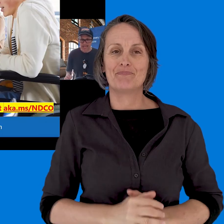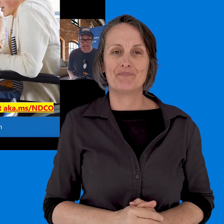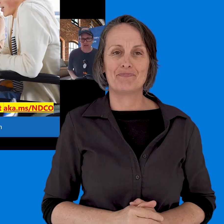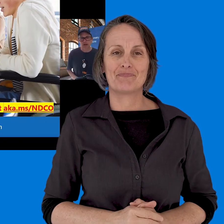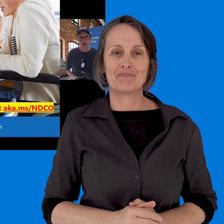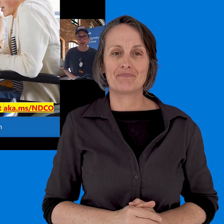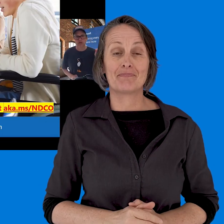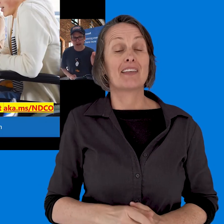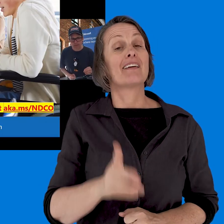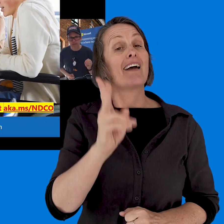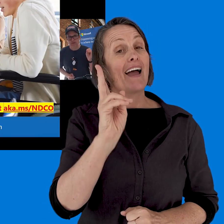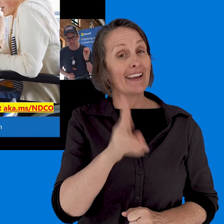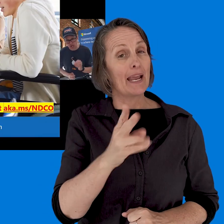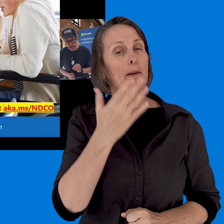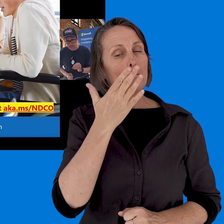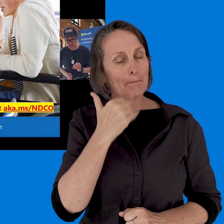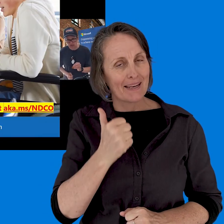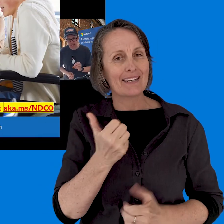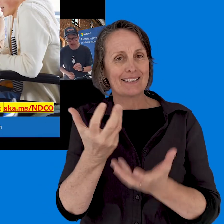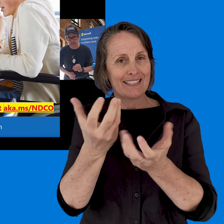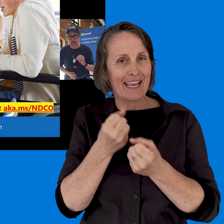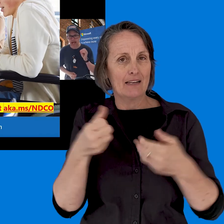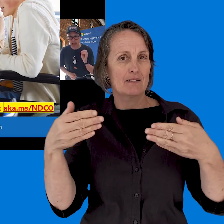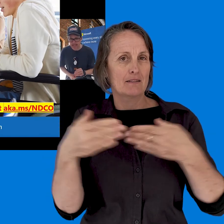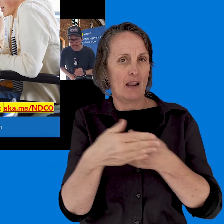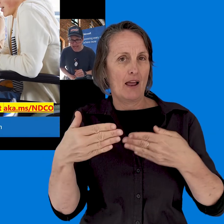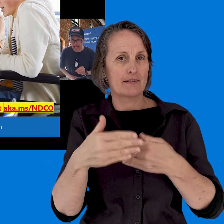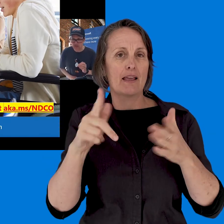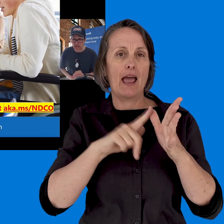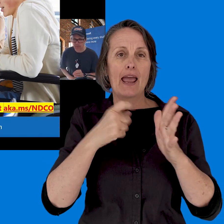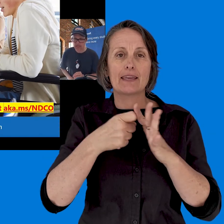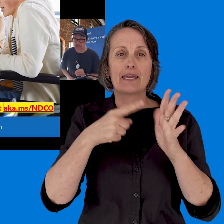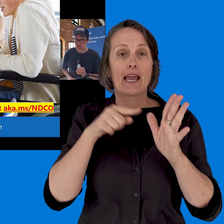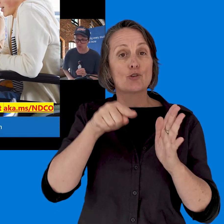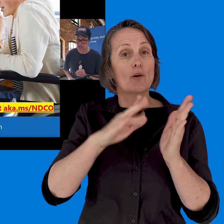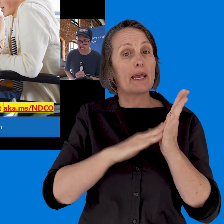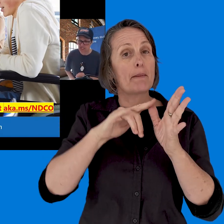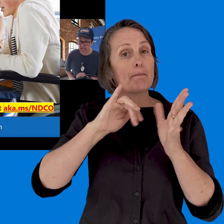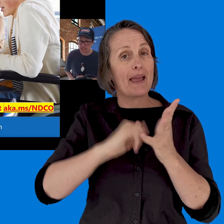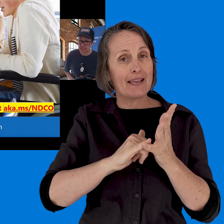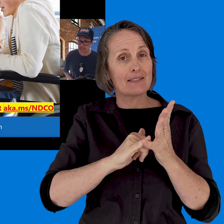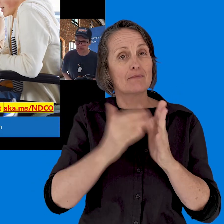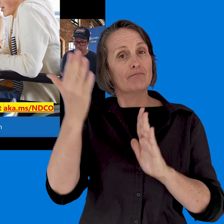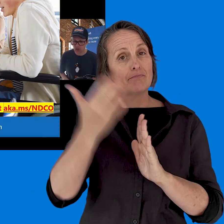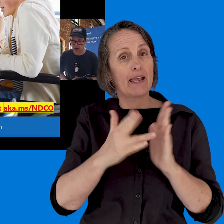Again, grab the slides, OK, aka.ms/NDCO.